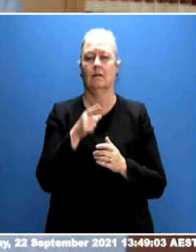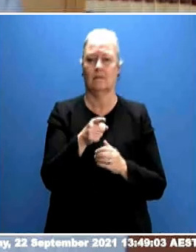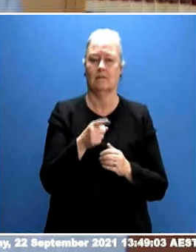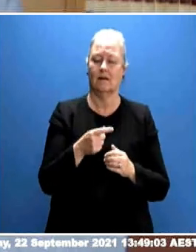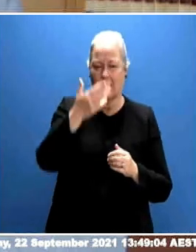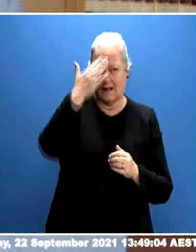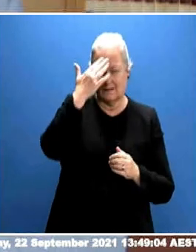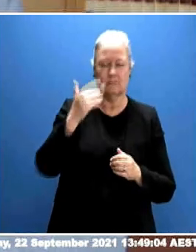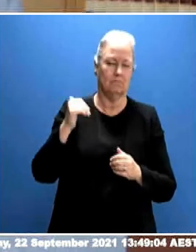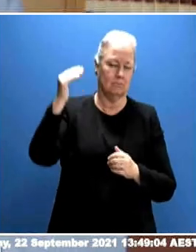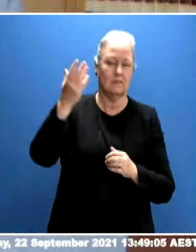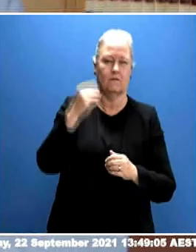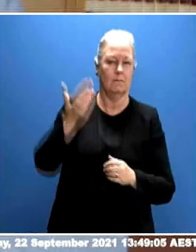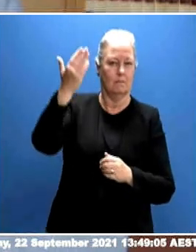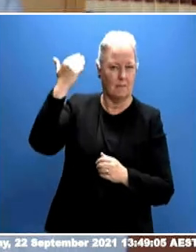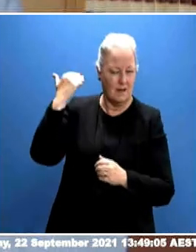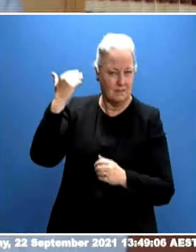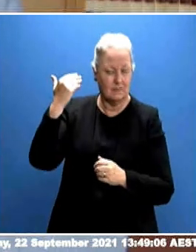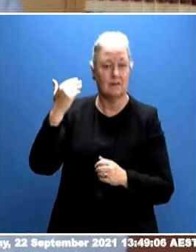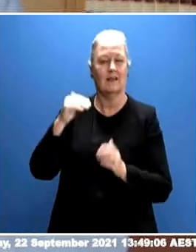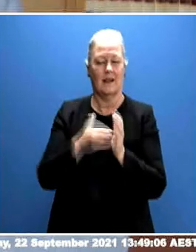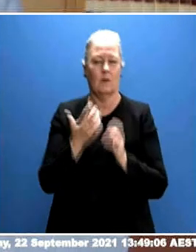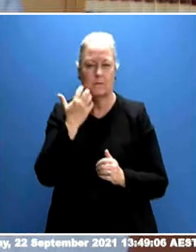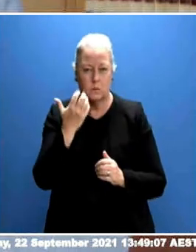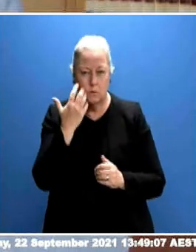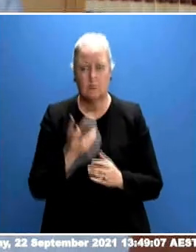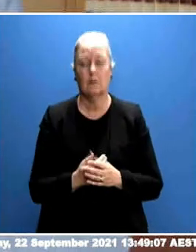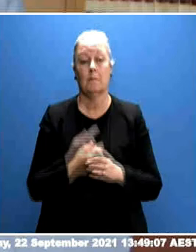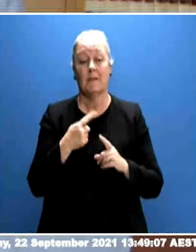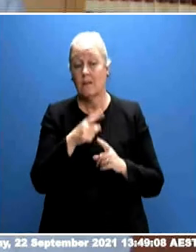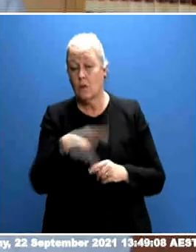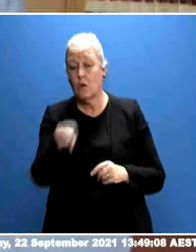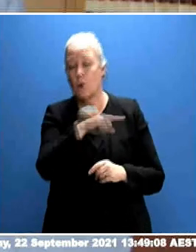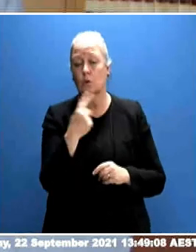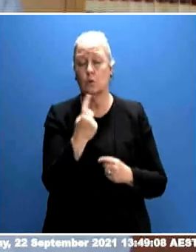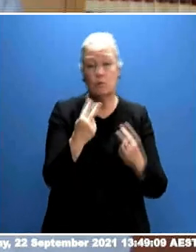and pay my respects to all Aboriginal people who are listening today and are part of this Royal Commission.